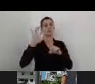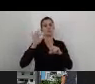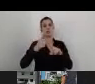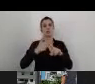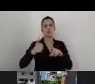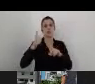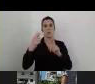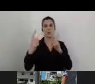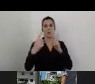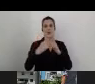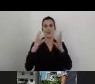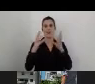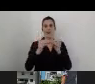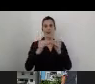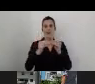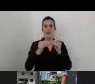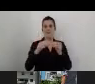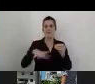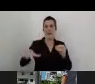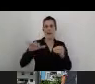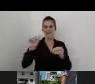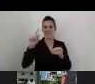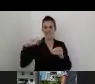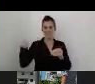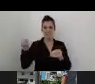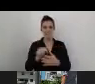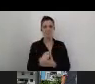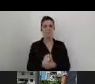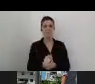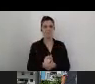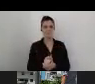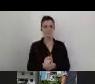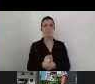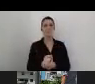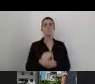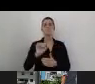So first of all, Accessibility Management platform in various levels.